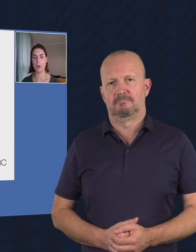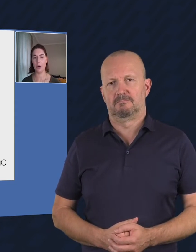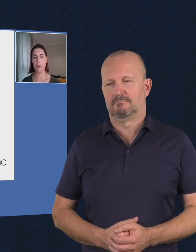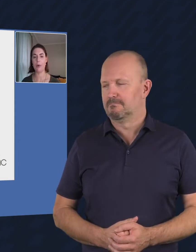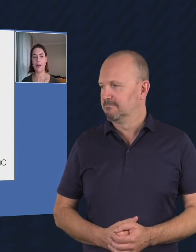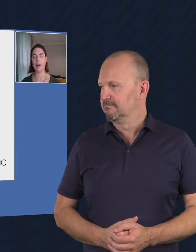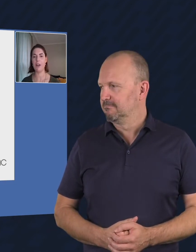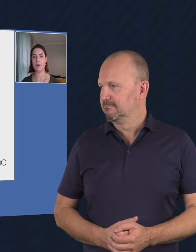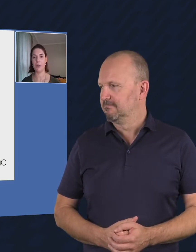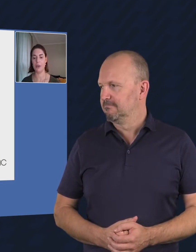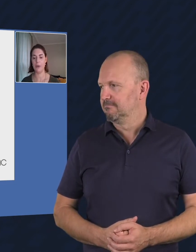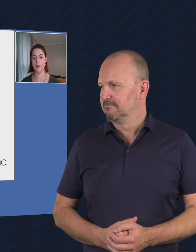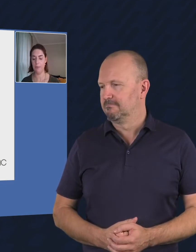Ko Briar Barry toku ingoa.